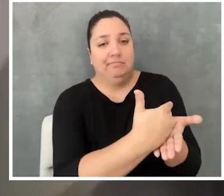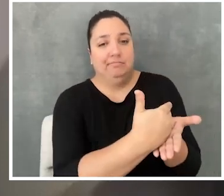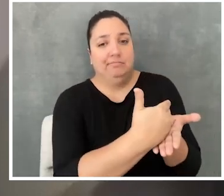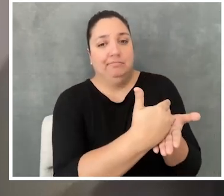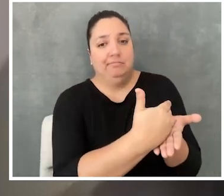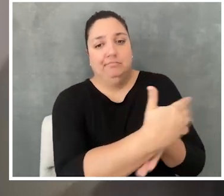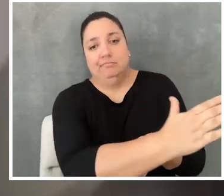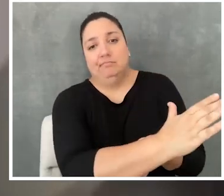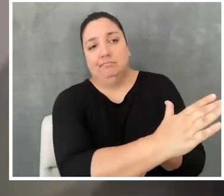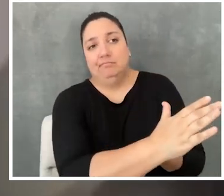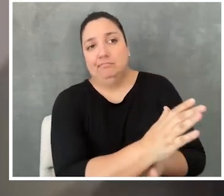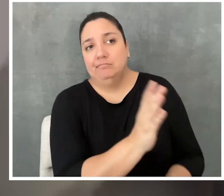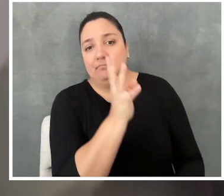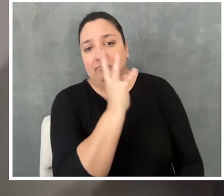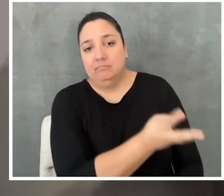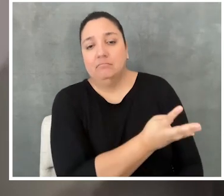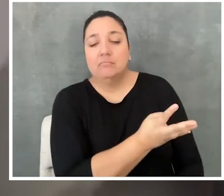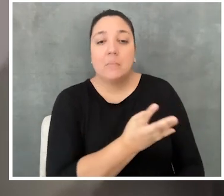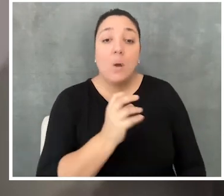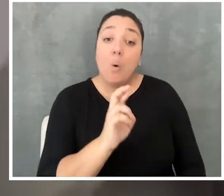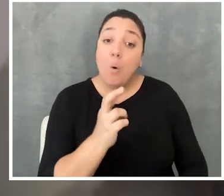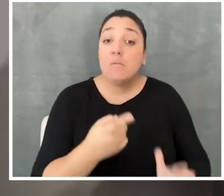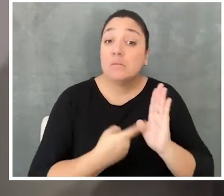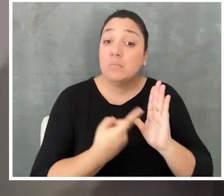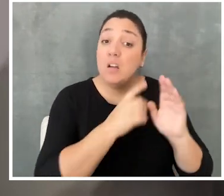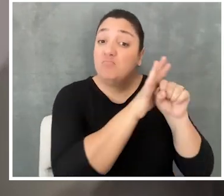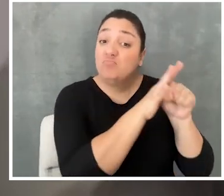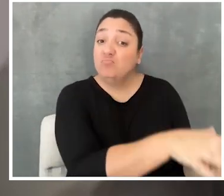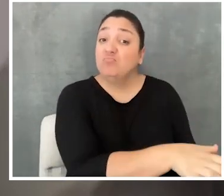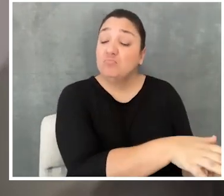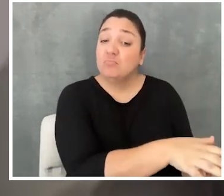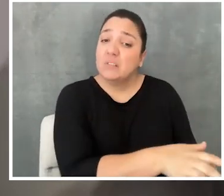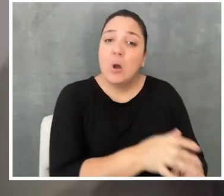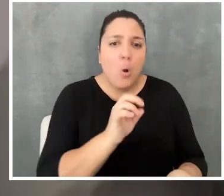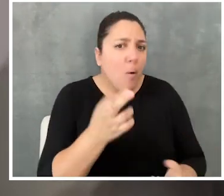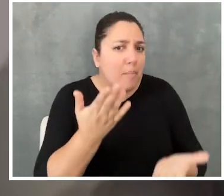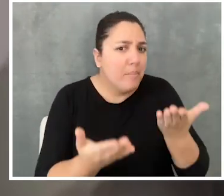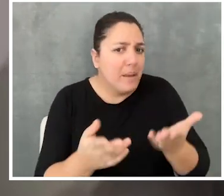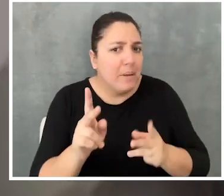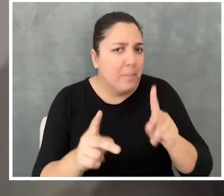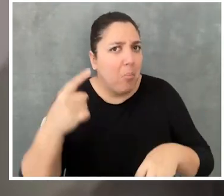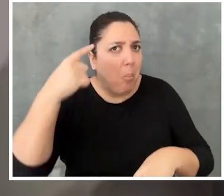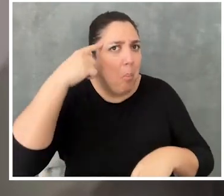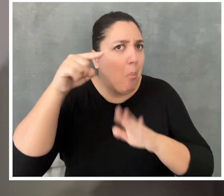and people are oppressed because of them. They have stigma attached to them and so